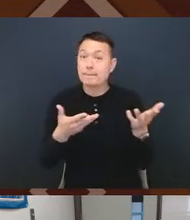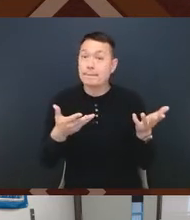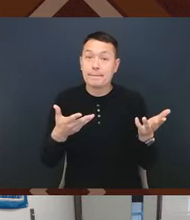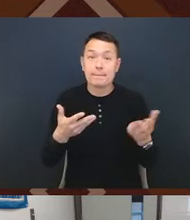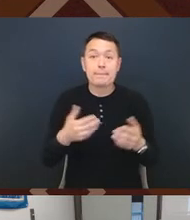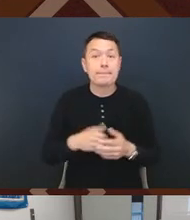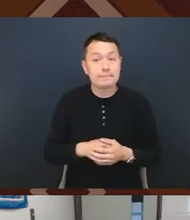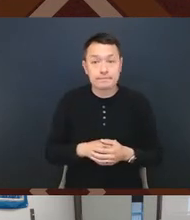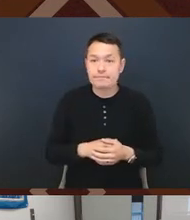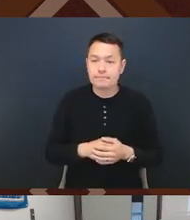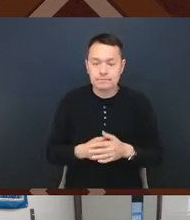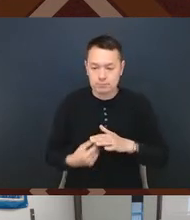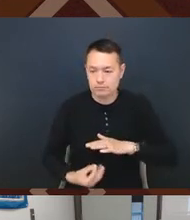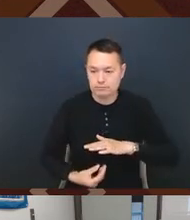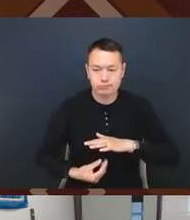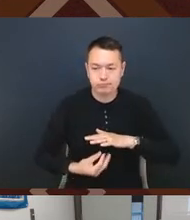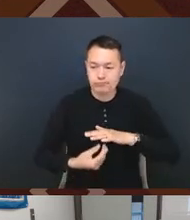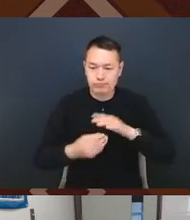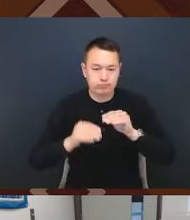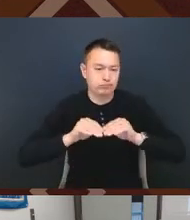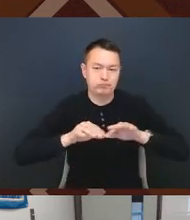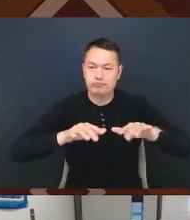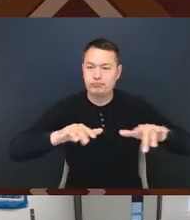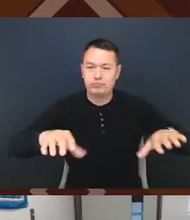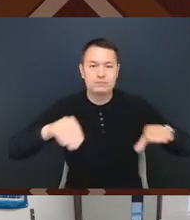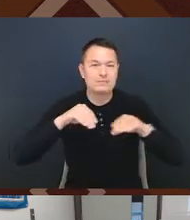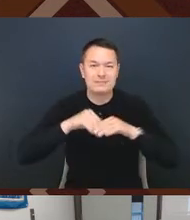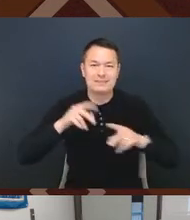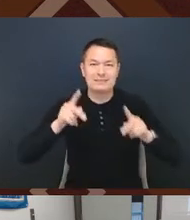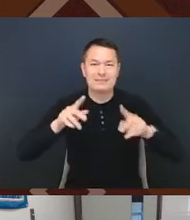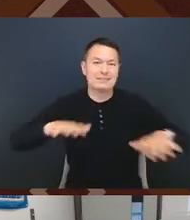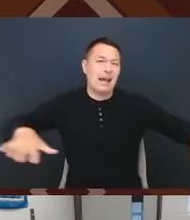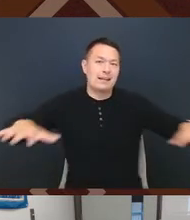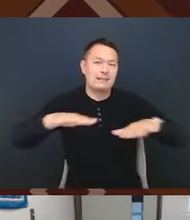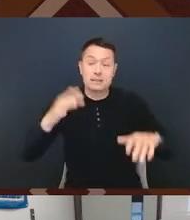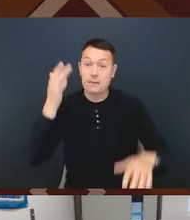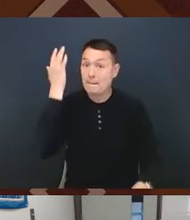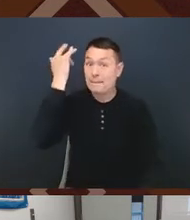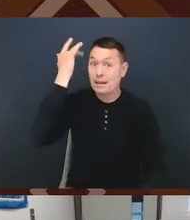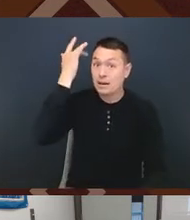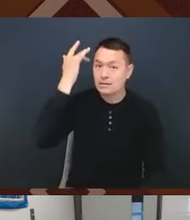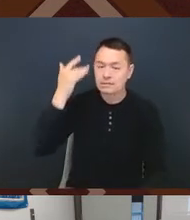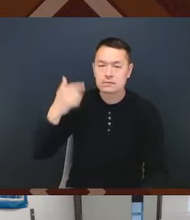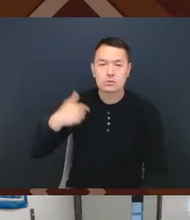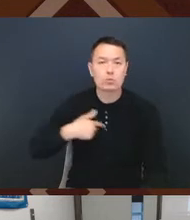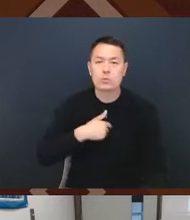festers in our society, right? Because because we don't speak up, we don't make news.